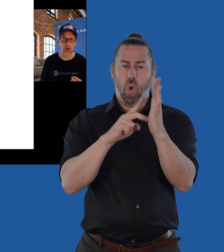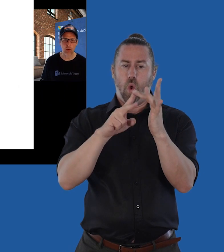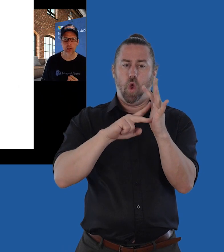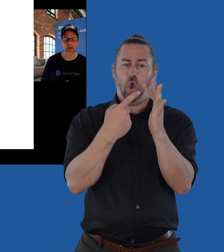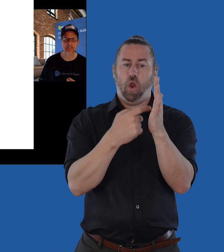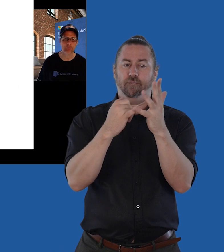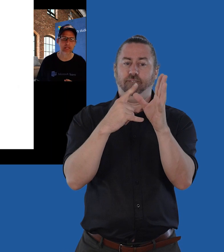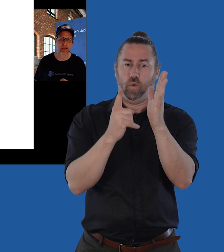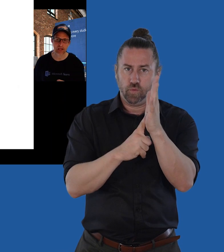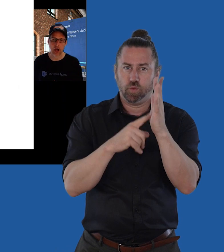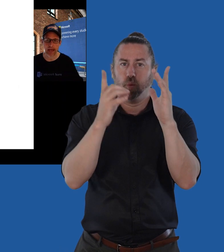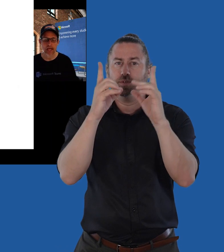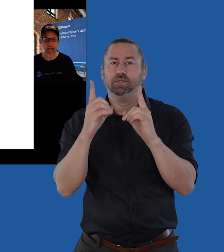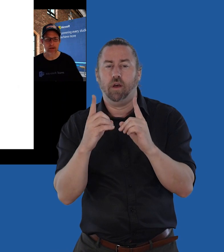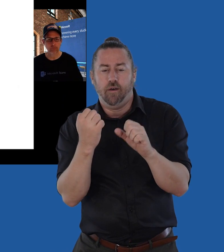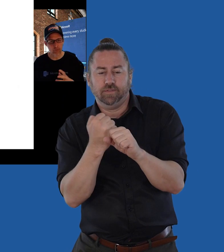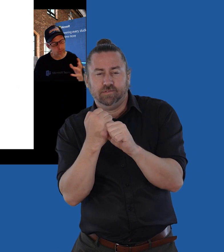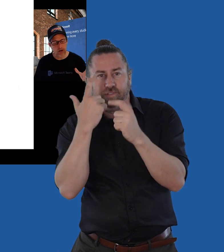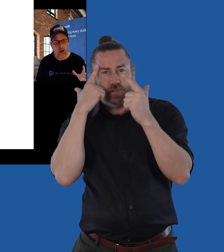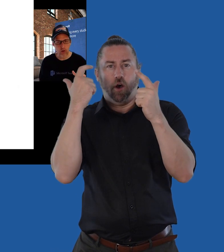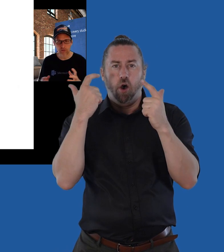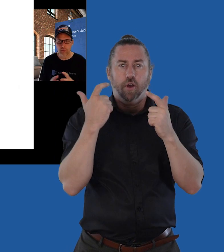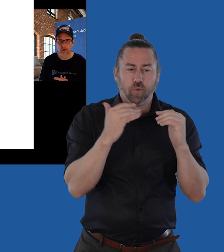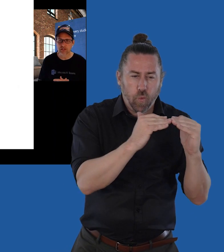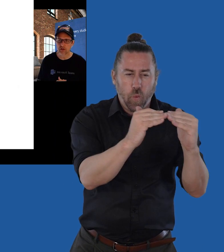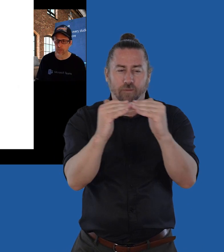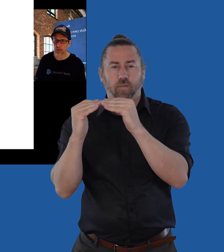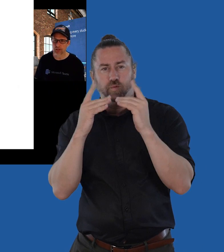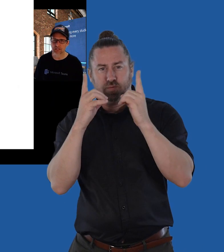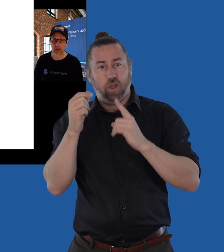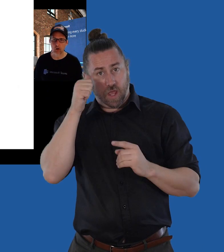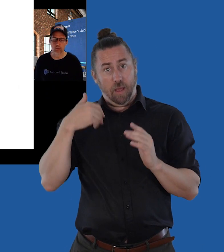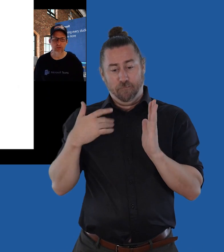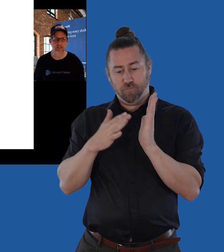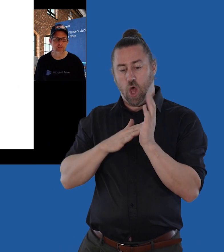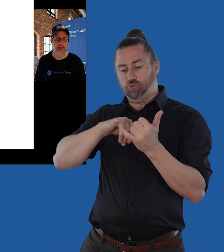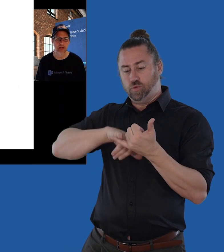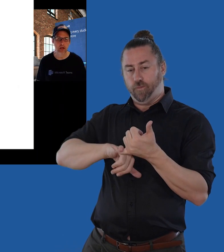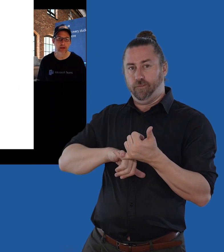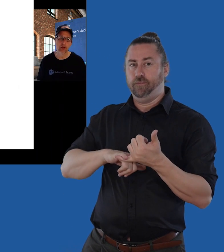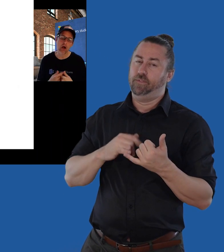Now, when we look at something like the iPad and remember I work for Microsoft, but I'm not gonna say horrible things about the iPad.